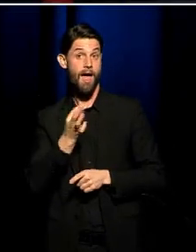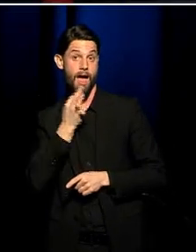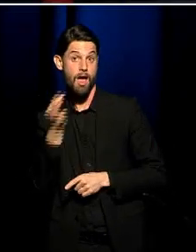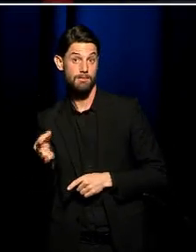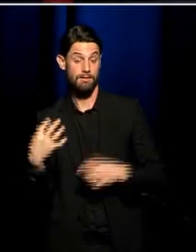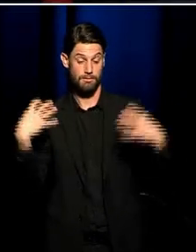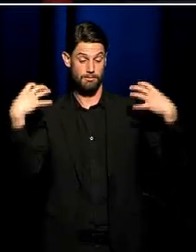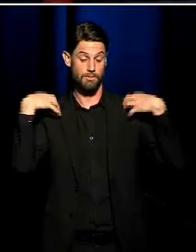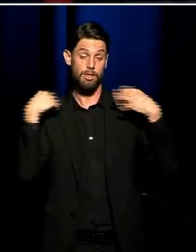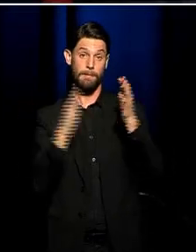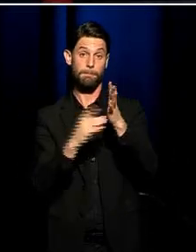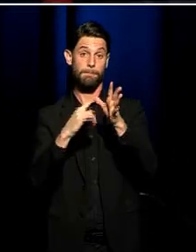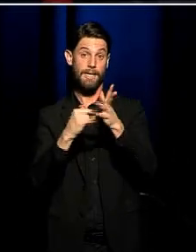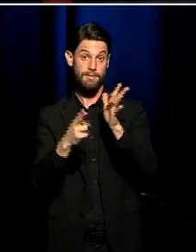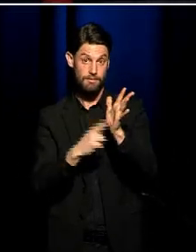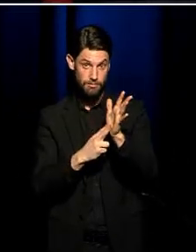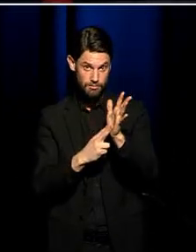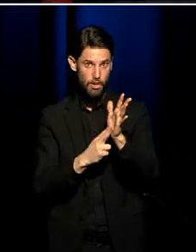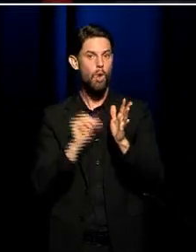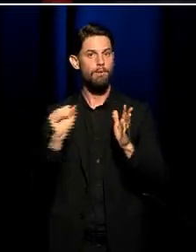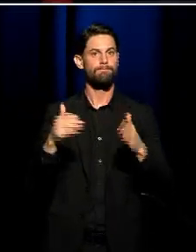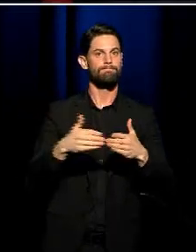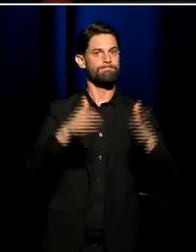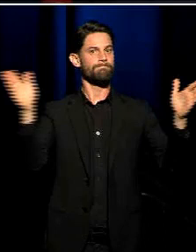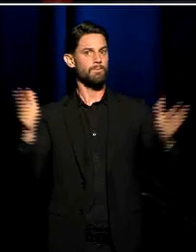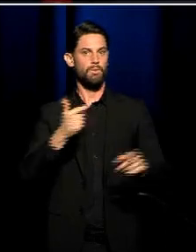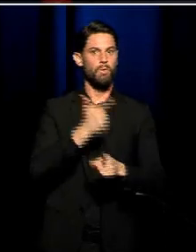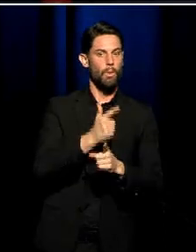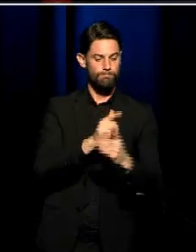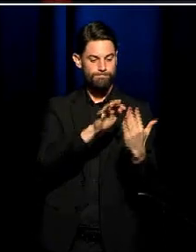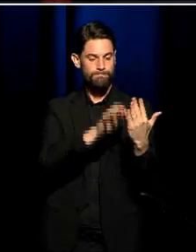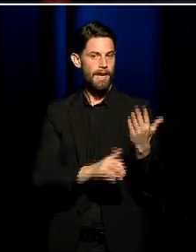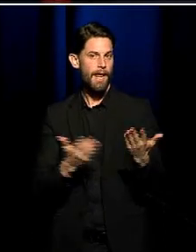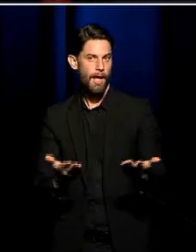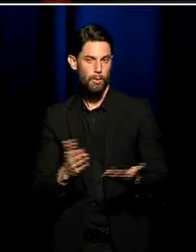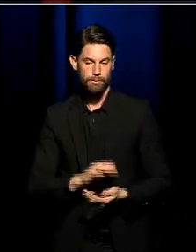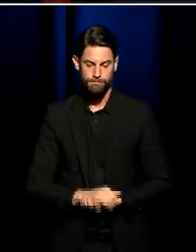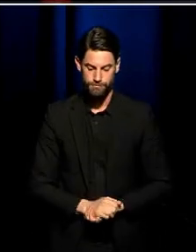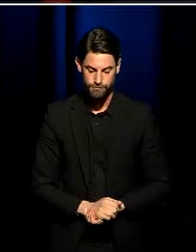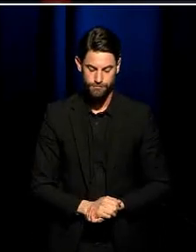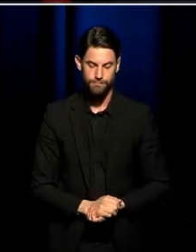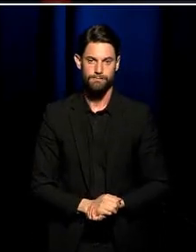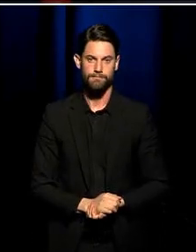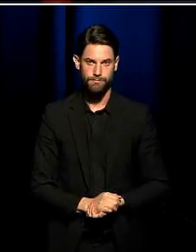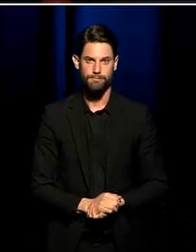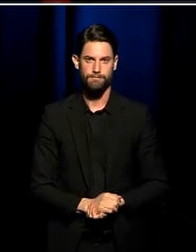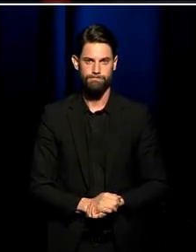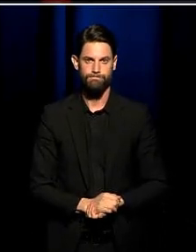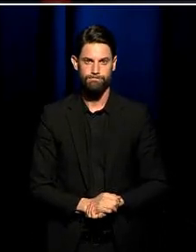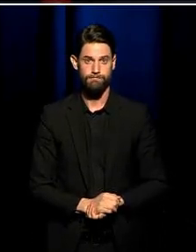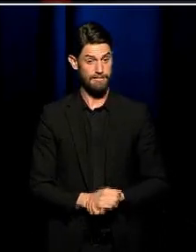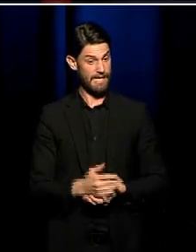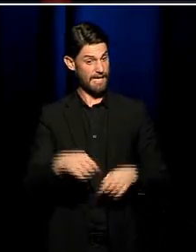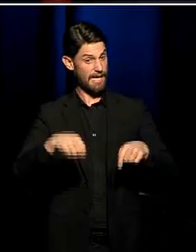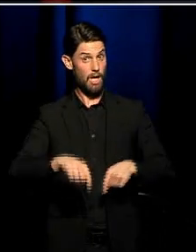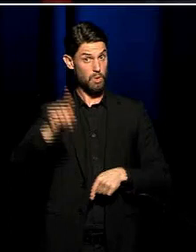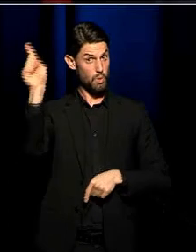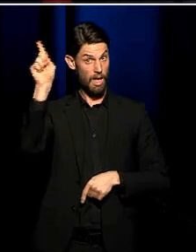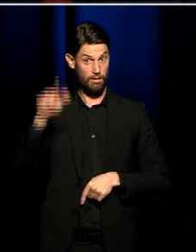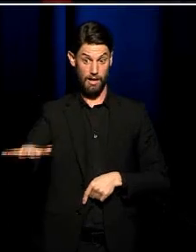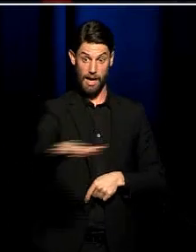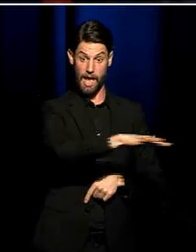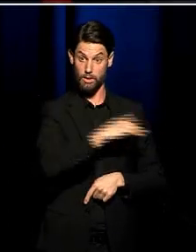opening statement. I recognise that today we gather on sacred ground.